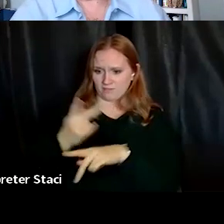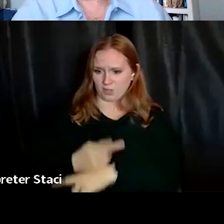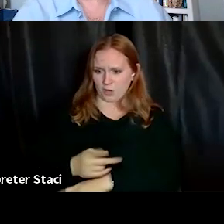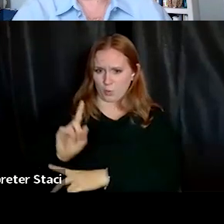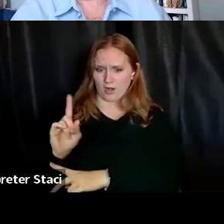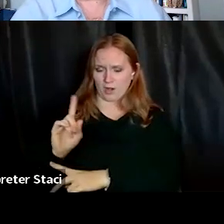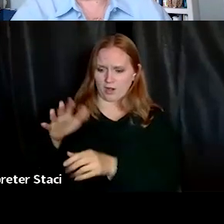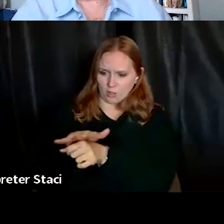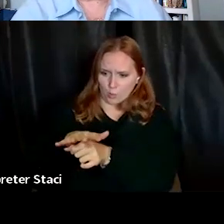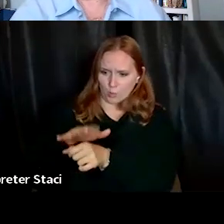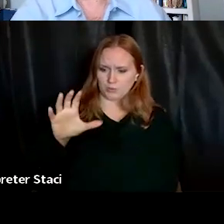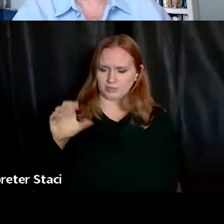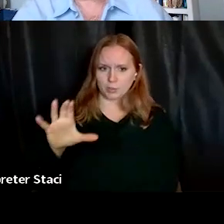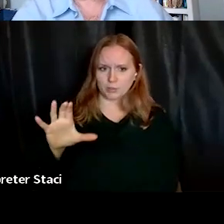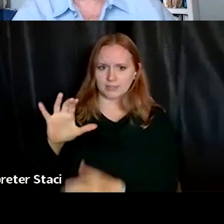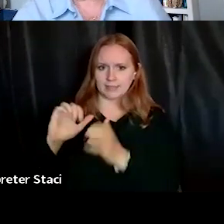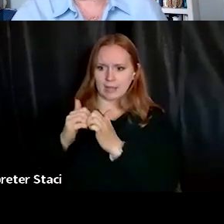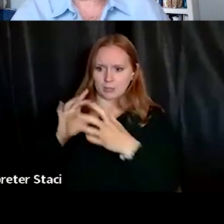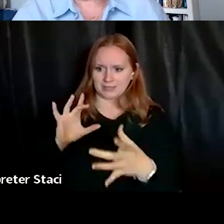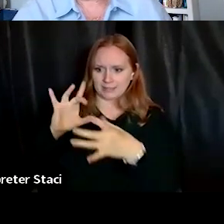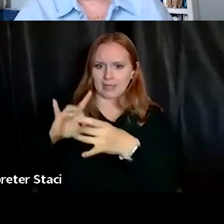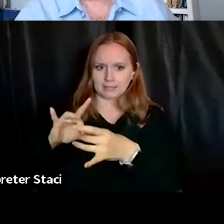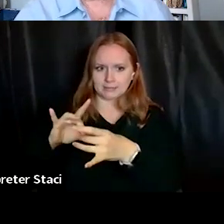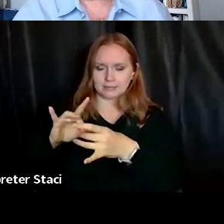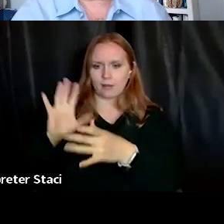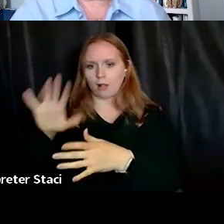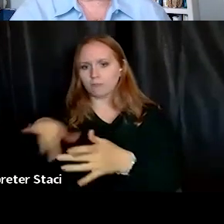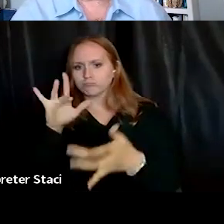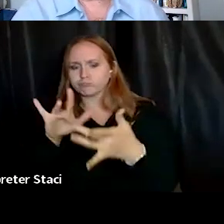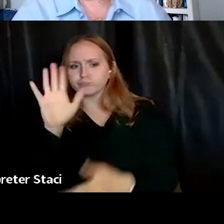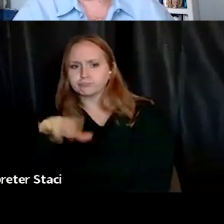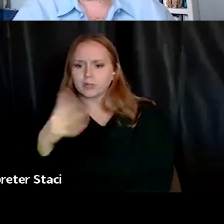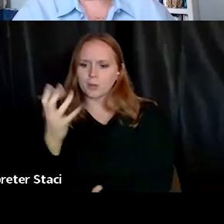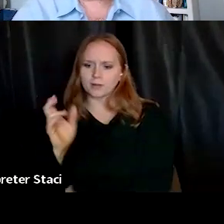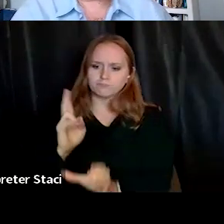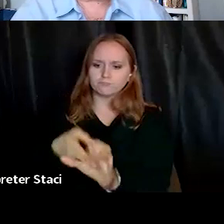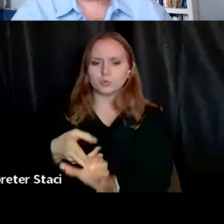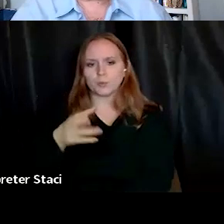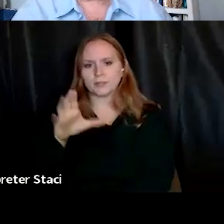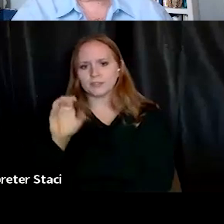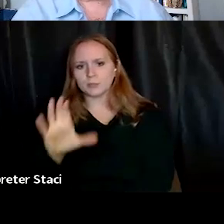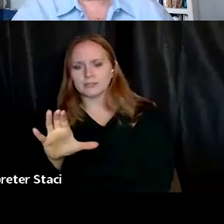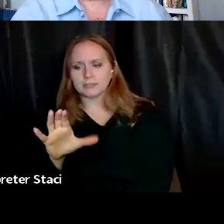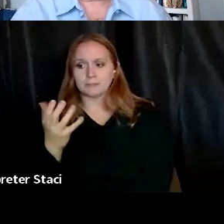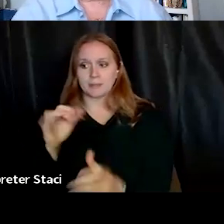How to connect to a person and say, "Hey, I wanna join the CoC." Maybe their agency's already a member.